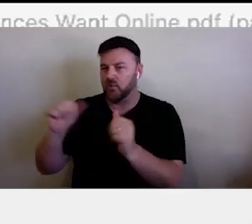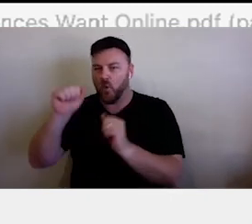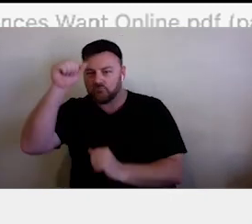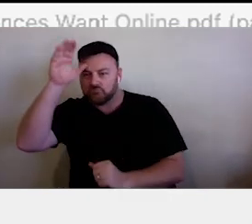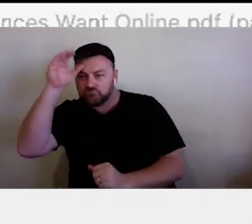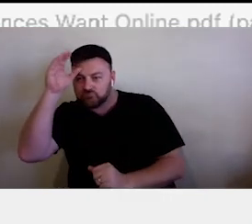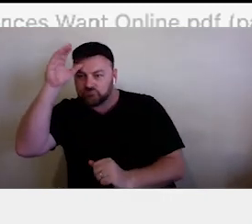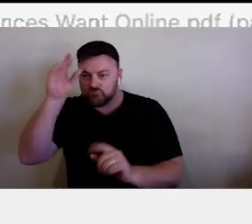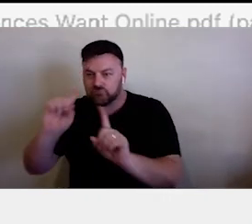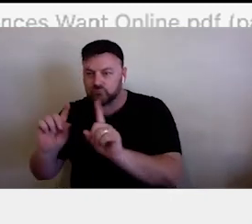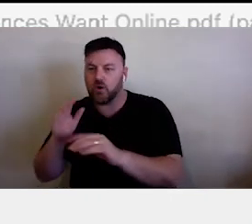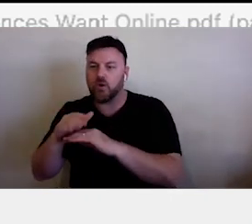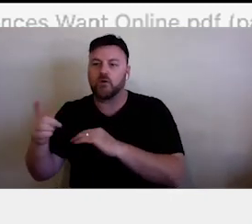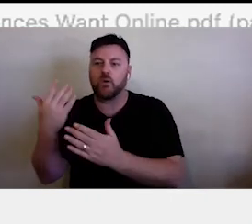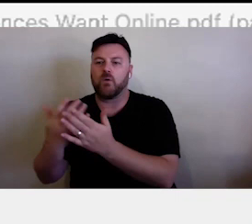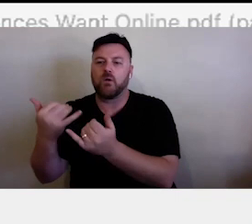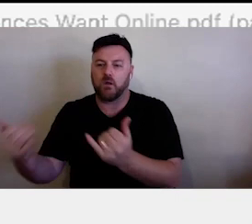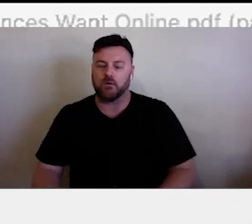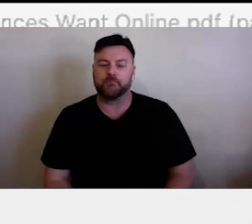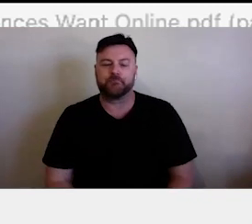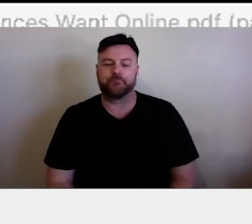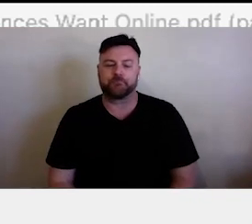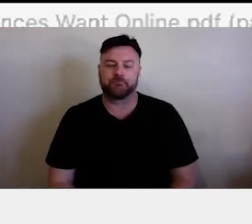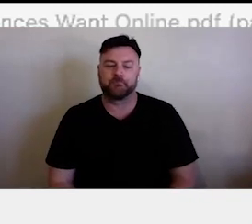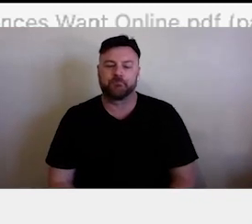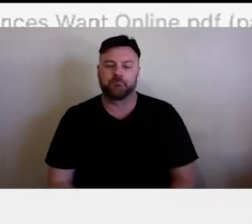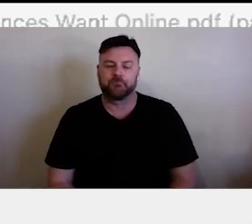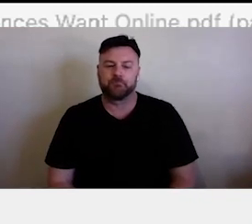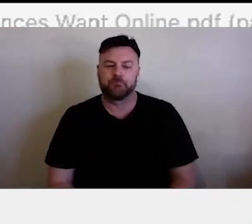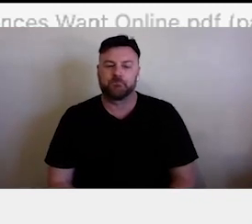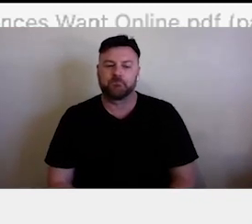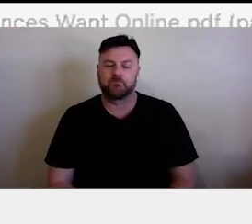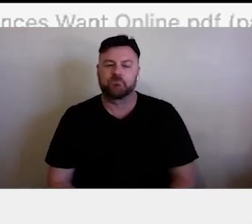go online to create work, to be experienced online is not a given.